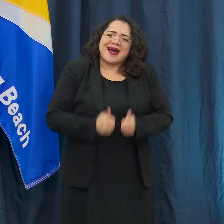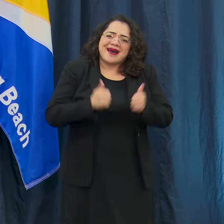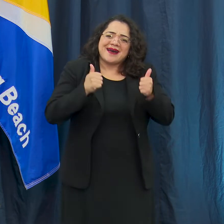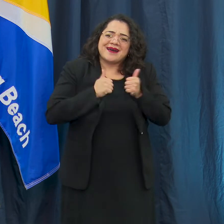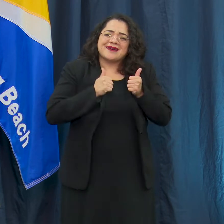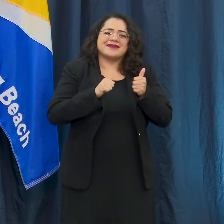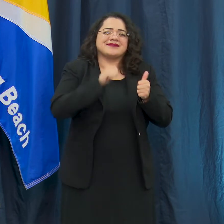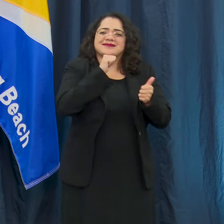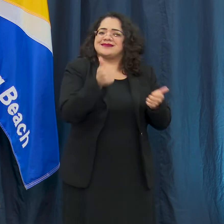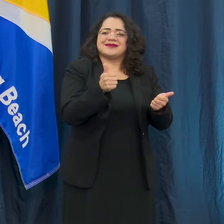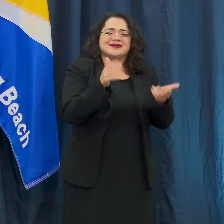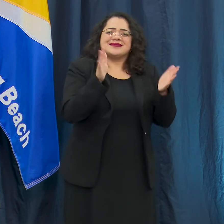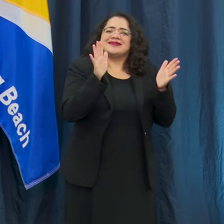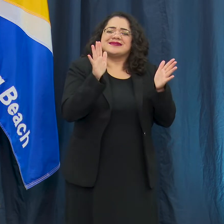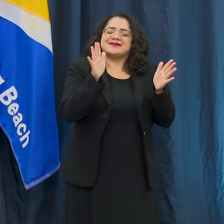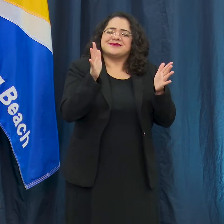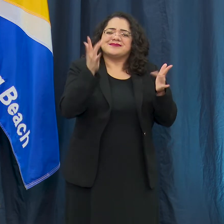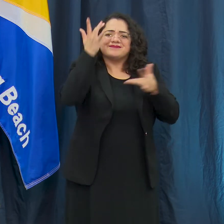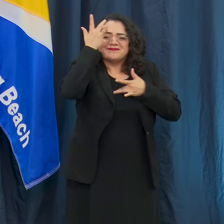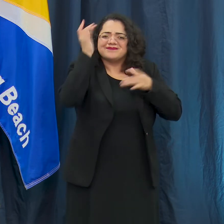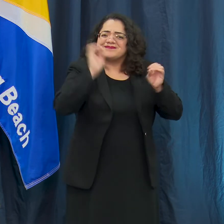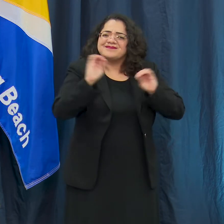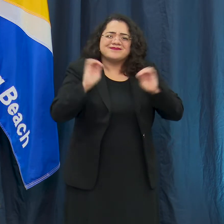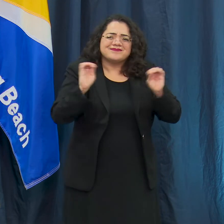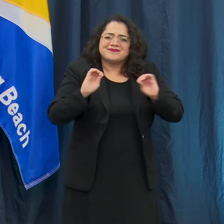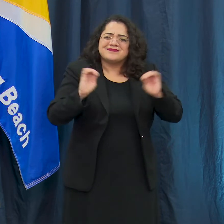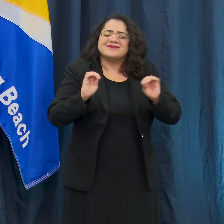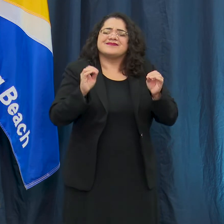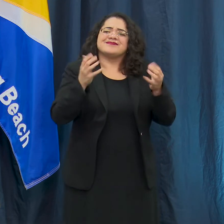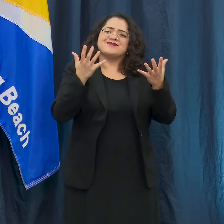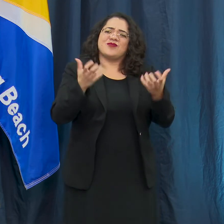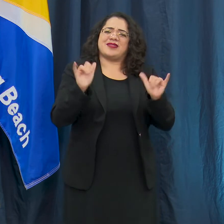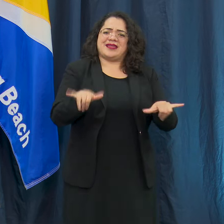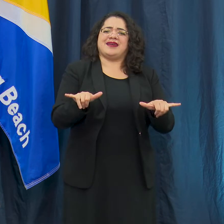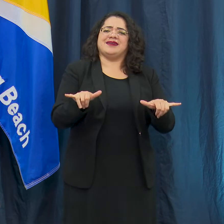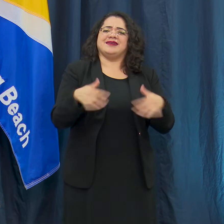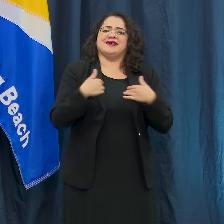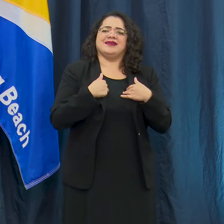things that I'll be doing this year and I hope others will consider is we